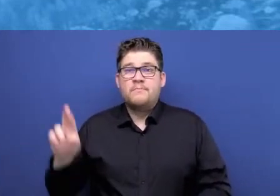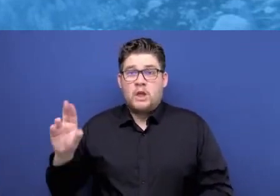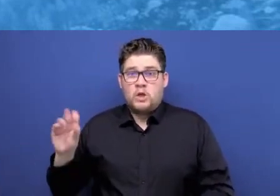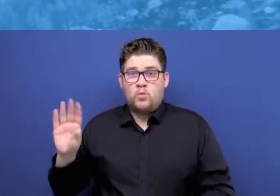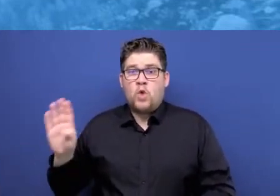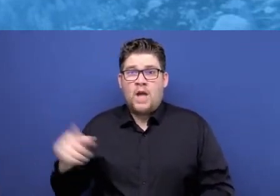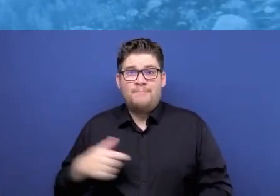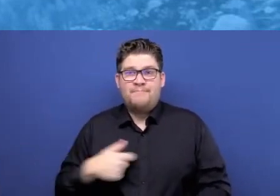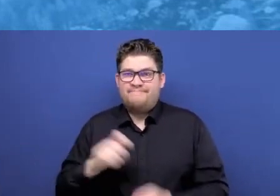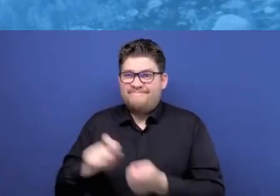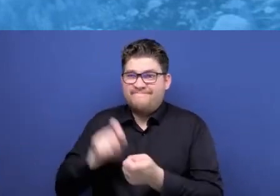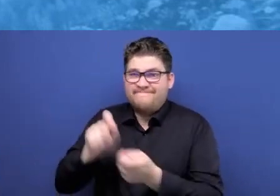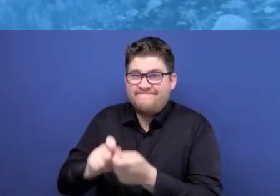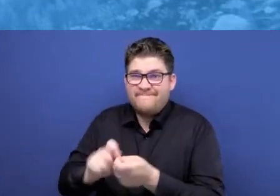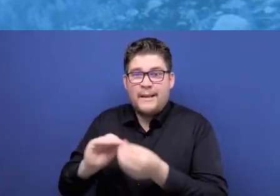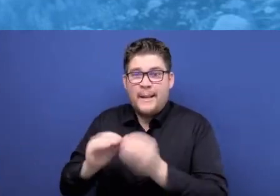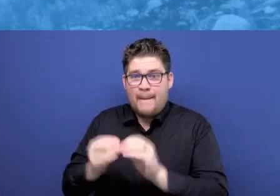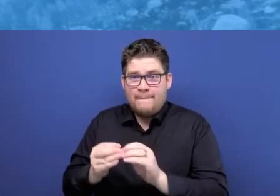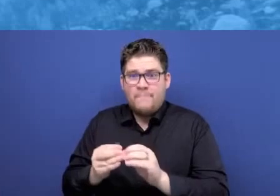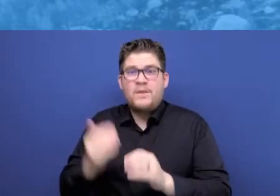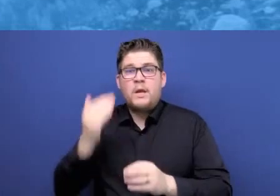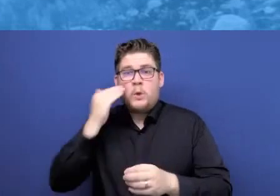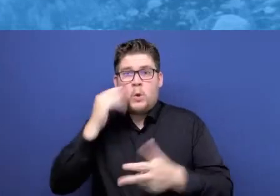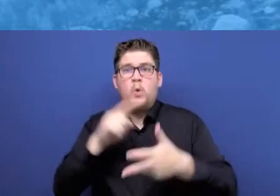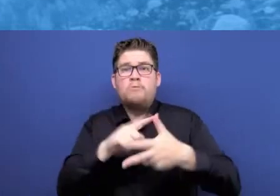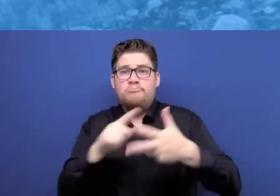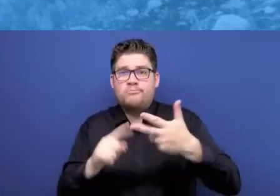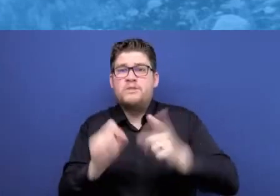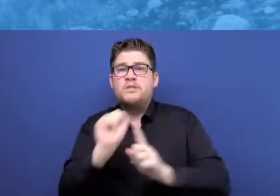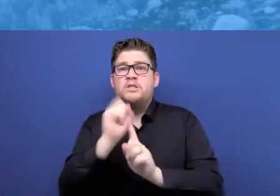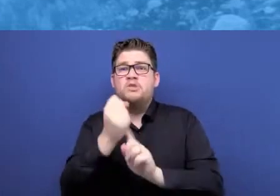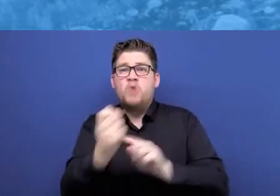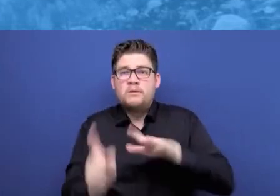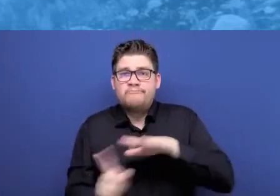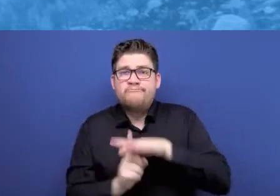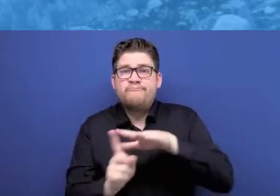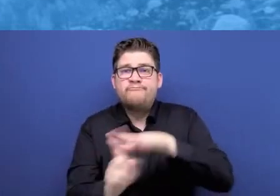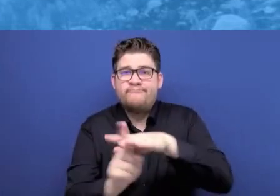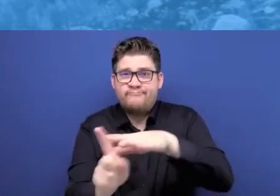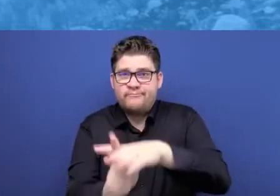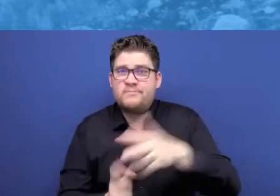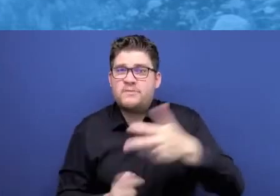situations where we had to